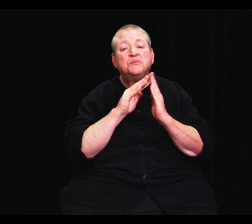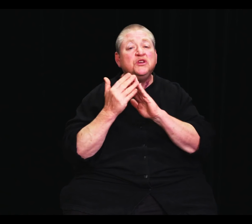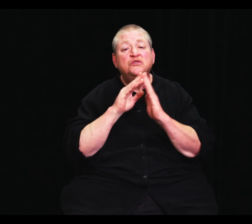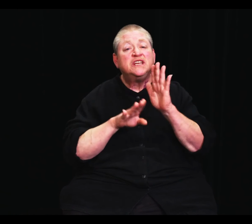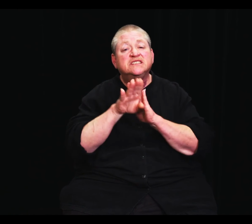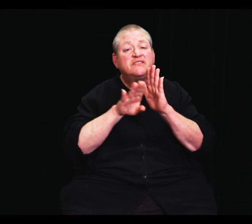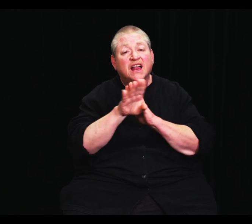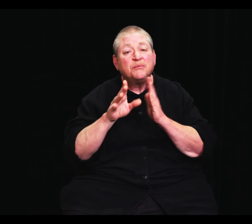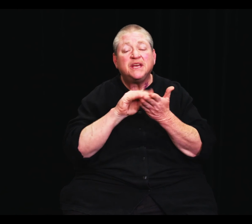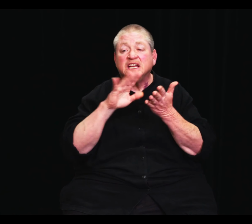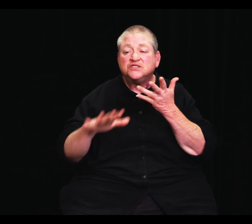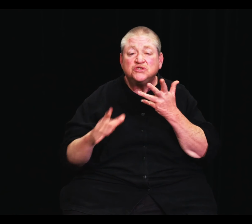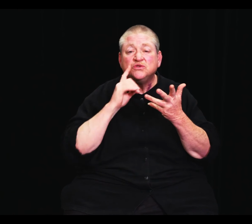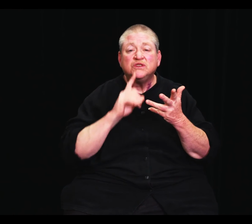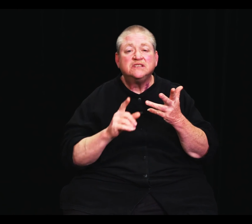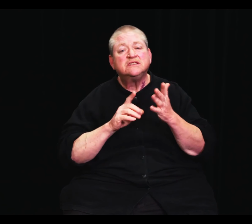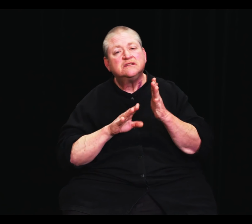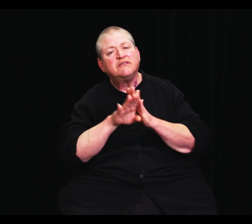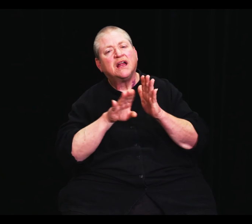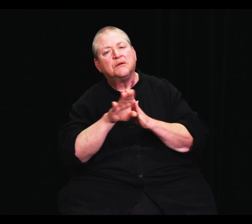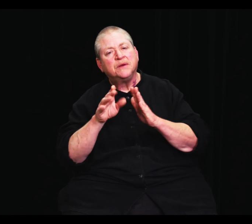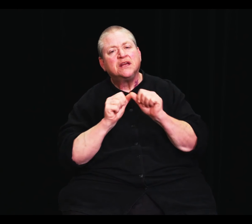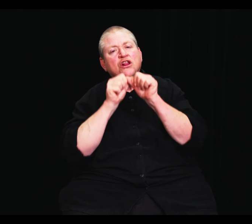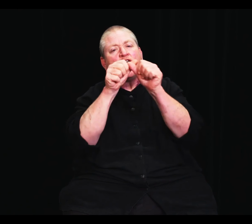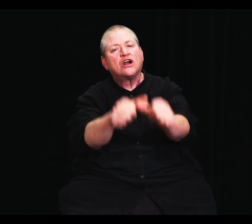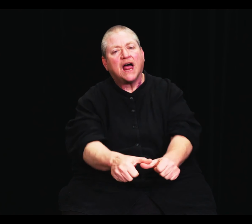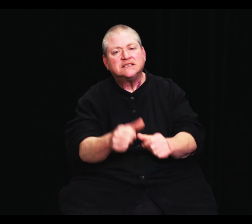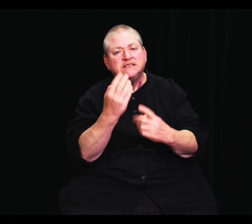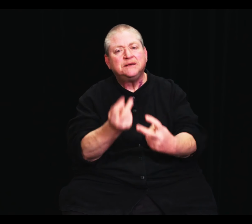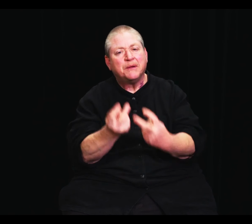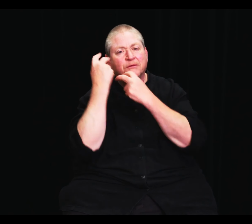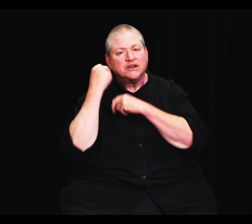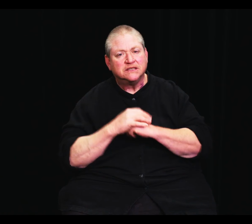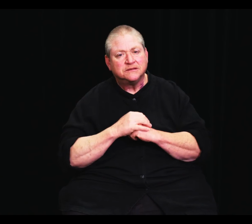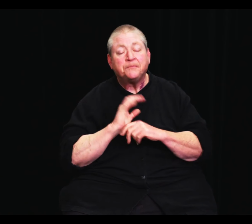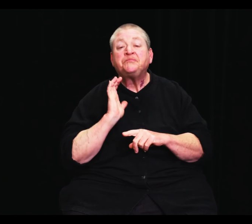is where I saw the beauty of being on a college campus. It's where I saw communities being formed